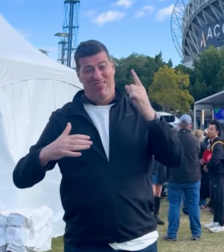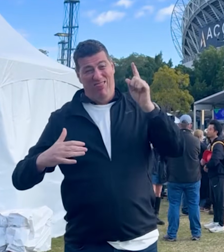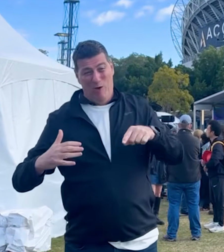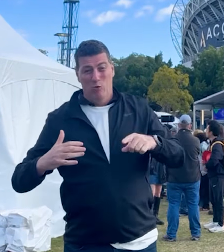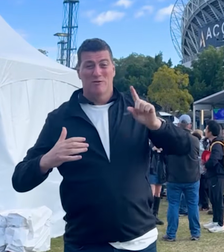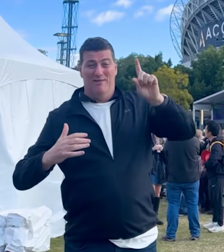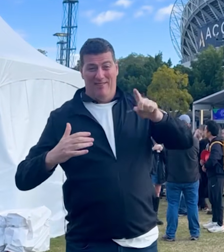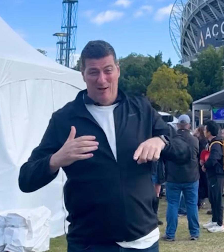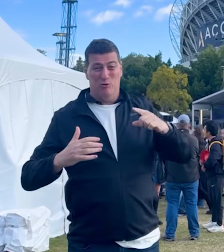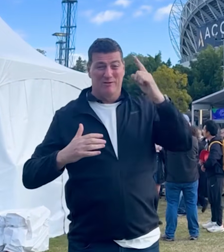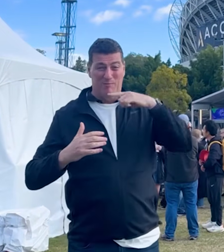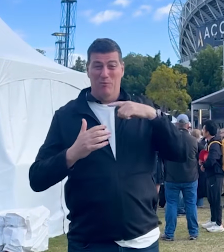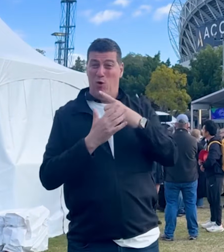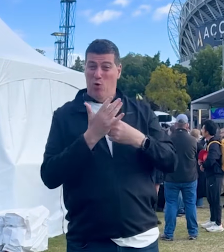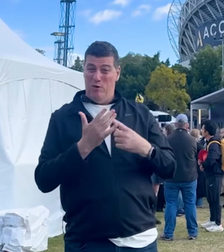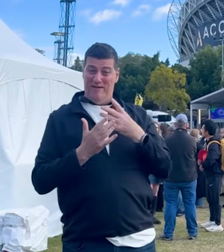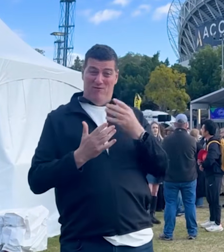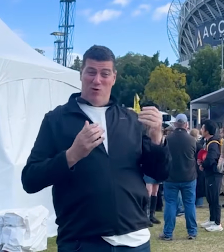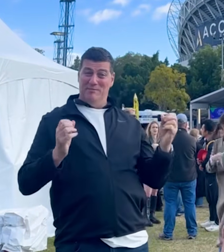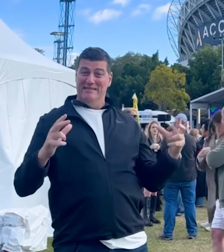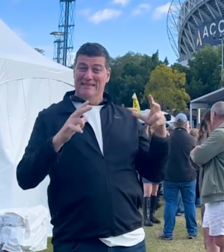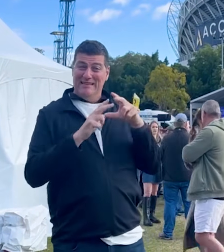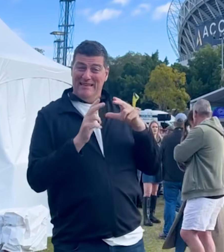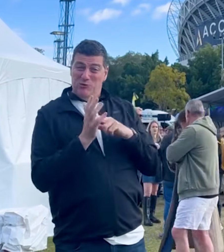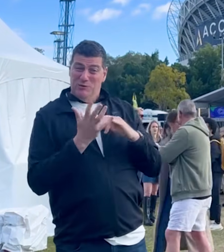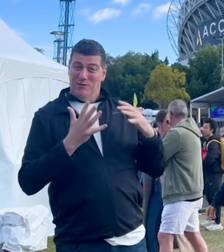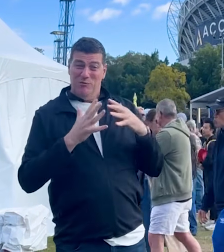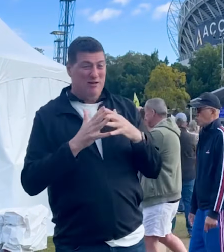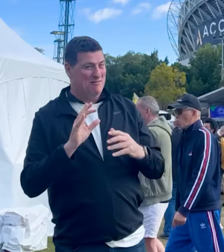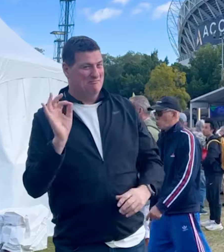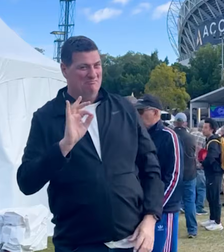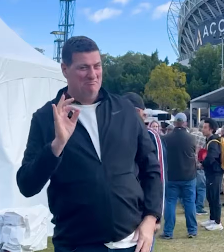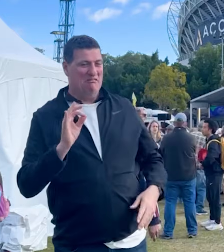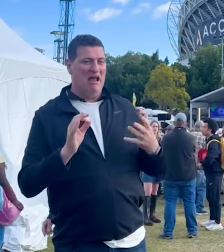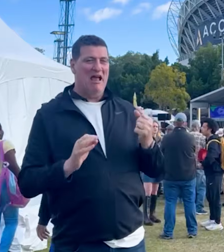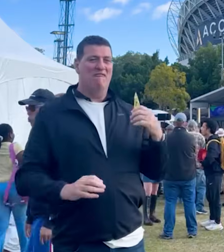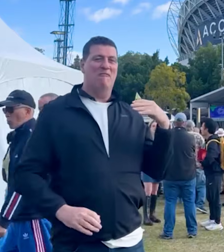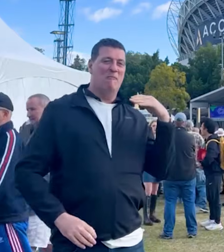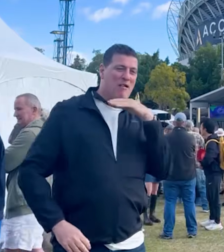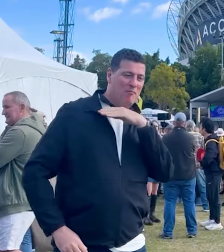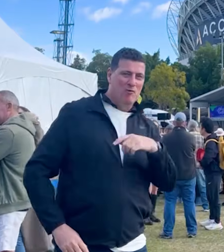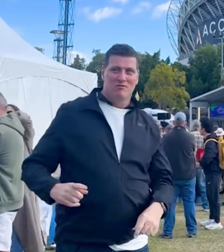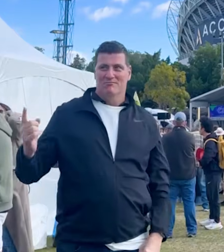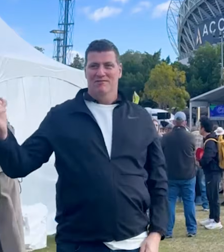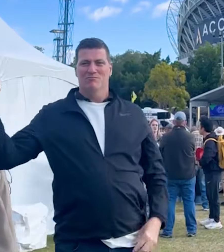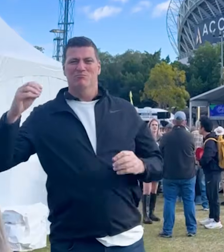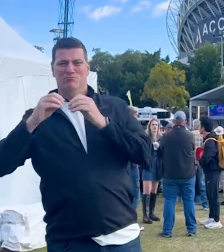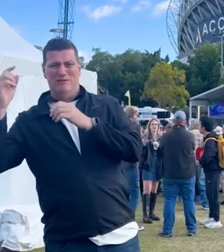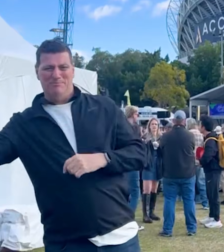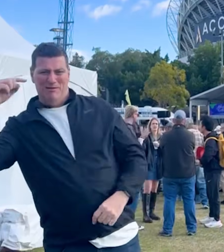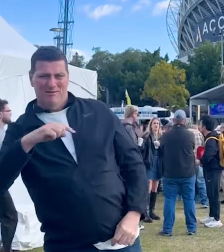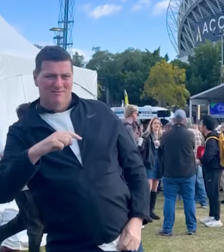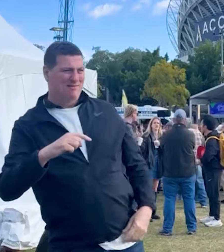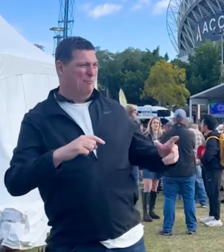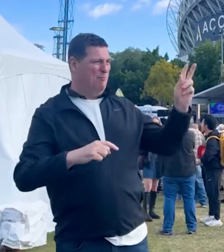and well attended by thousands and thousands of people. And not just people from Sydney, some from Melbourne,